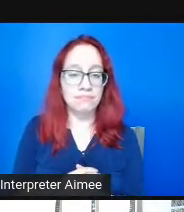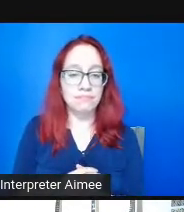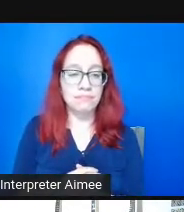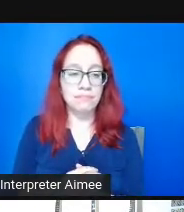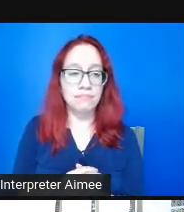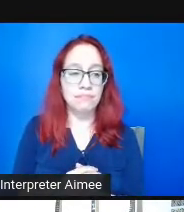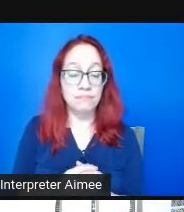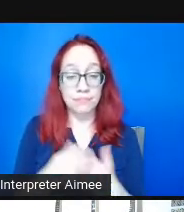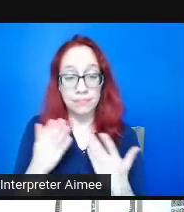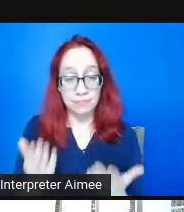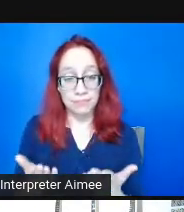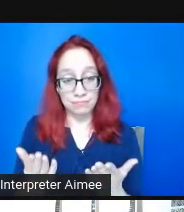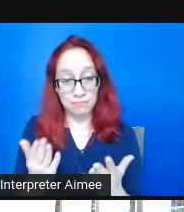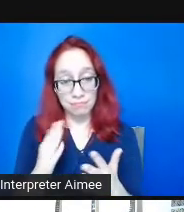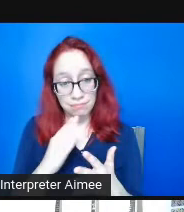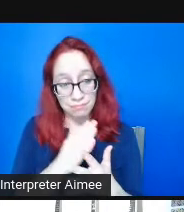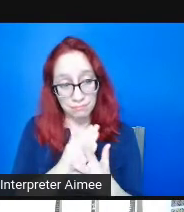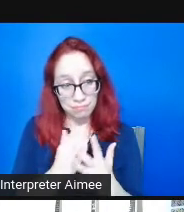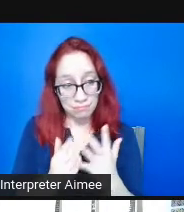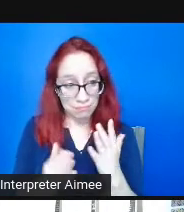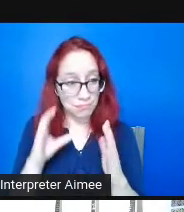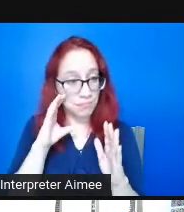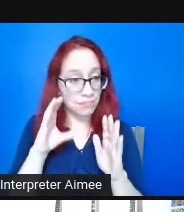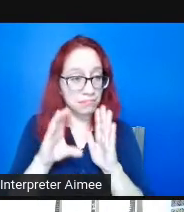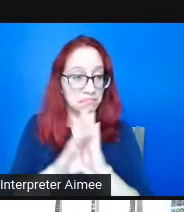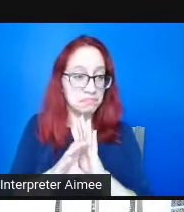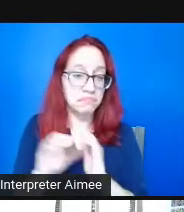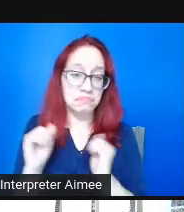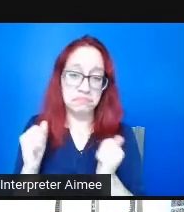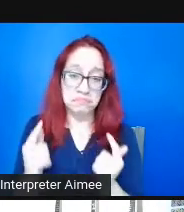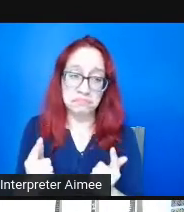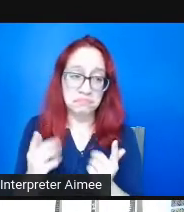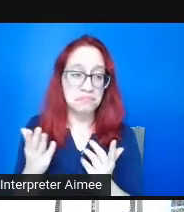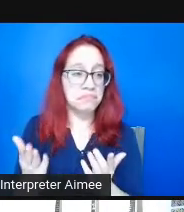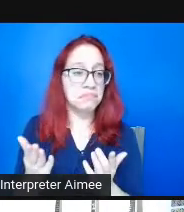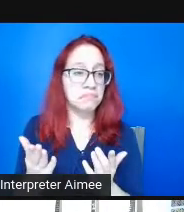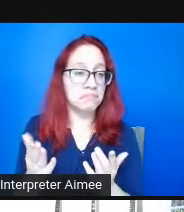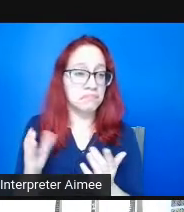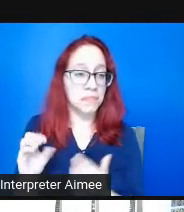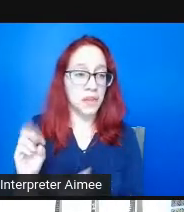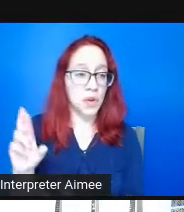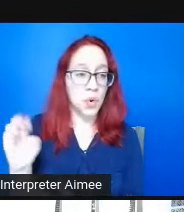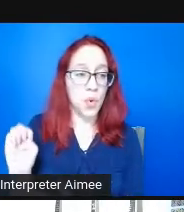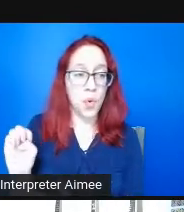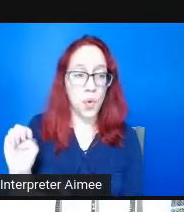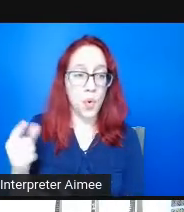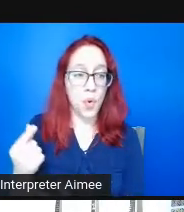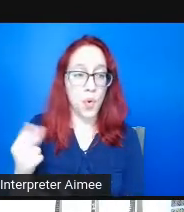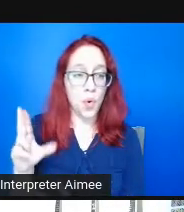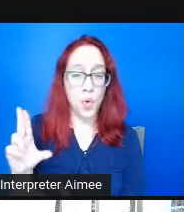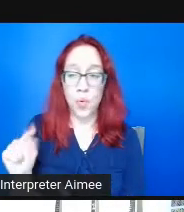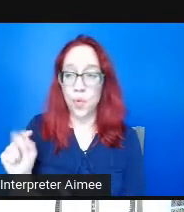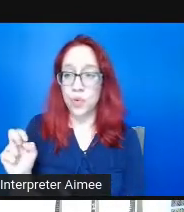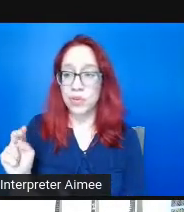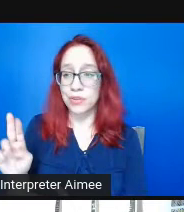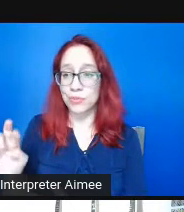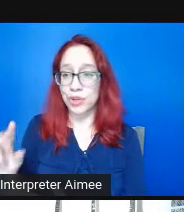That's all the images and that's all of the core Gutenberg blocks that I looked at.